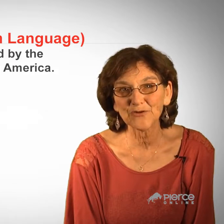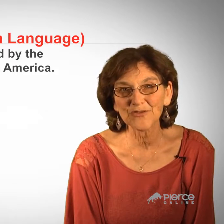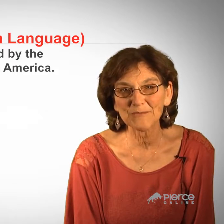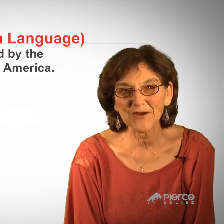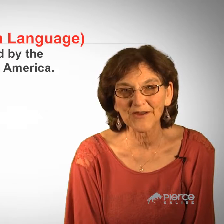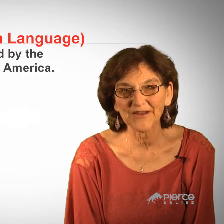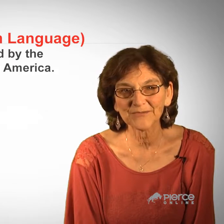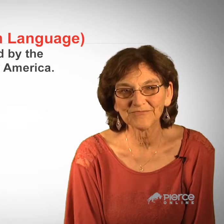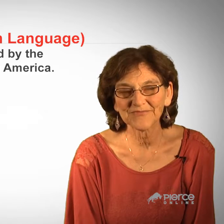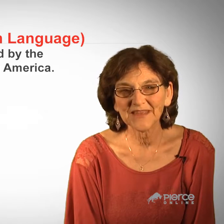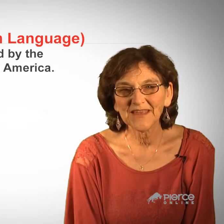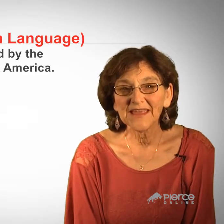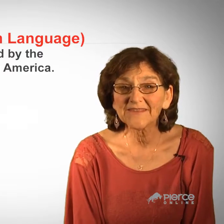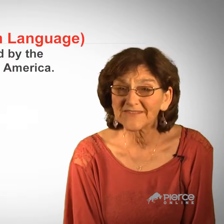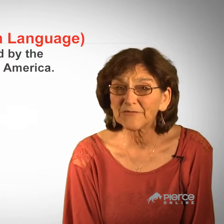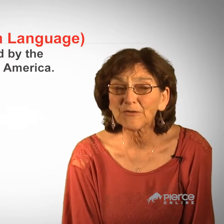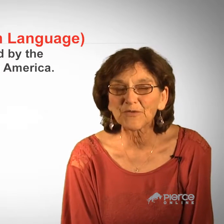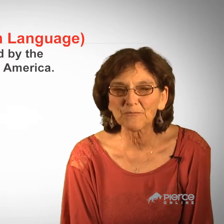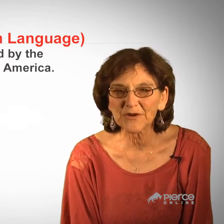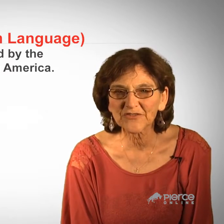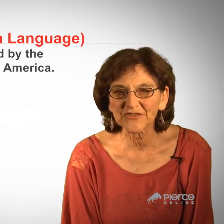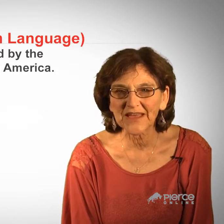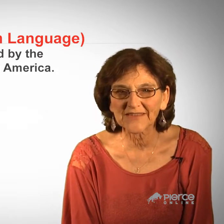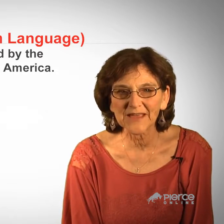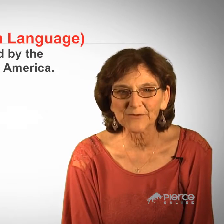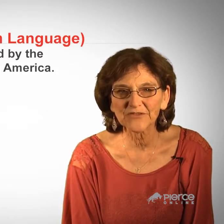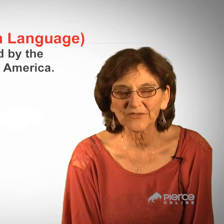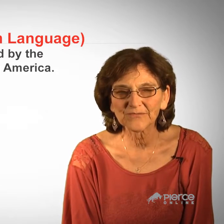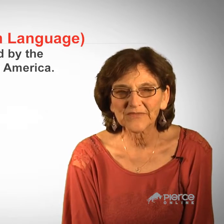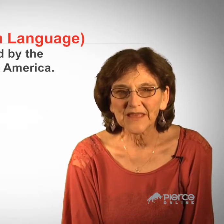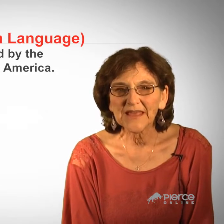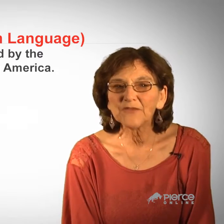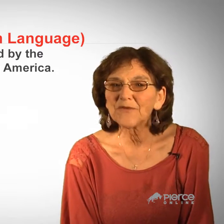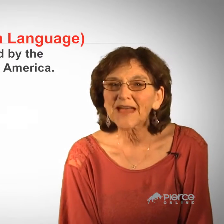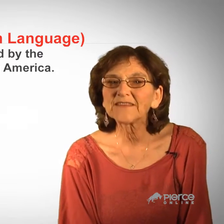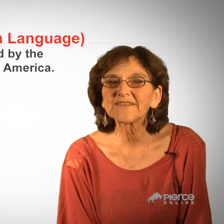North America. It's different from British Sign Language; in fact it's